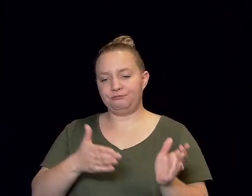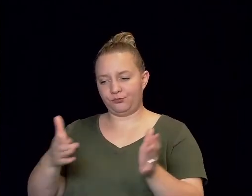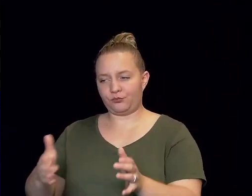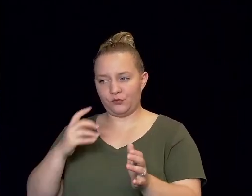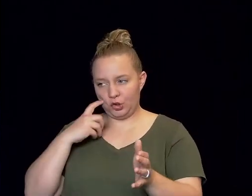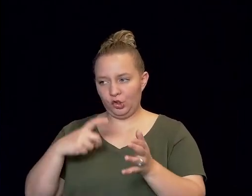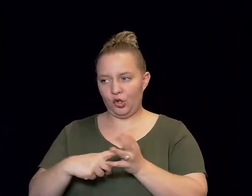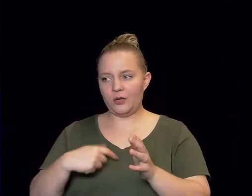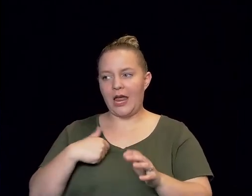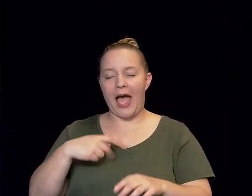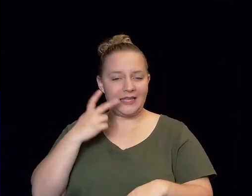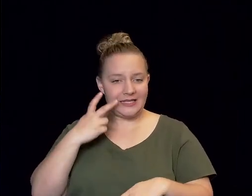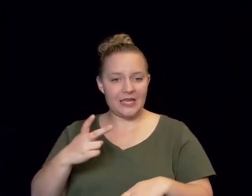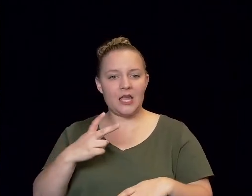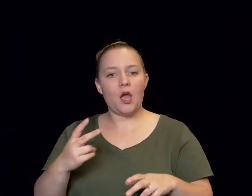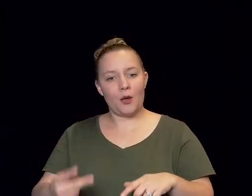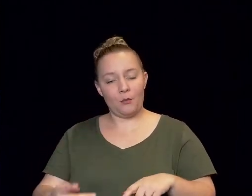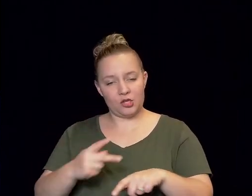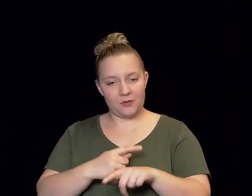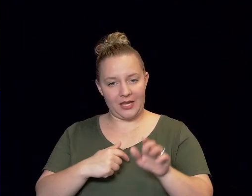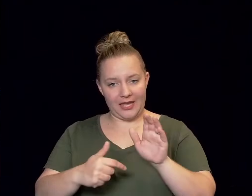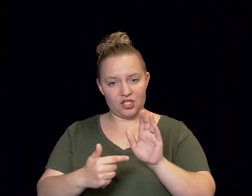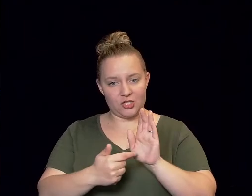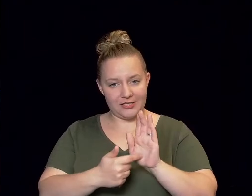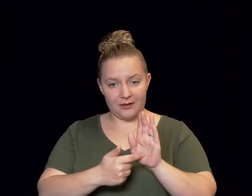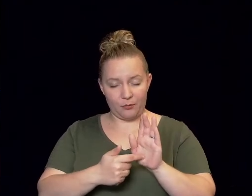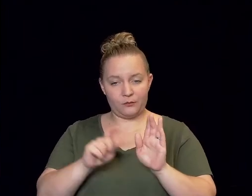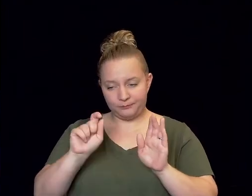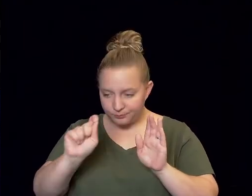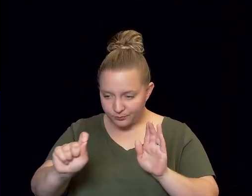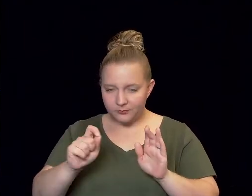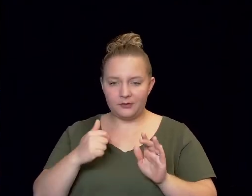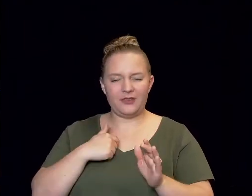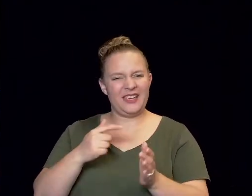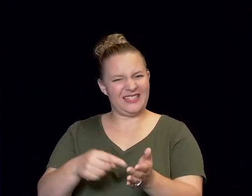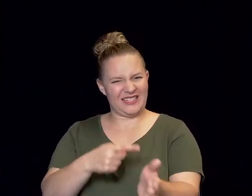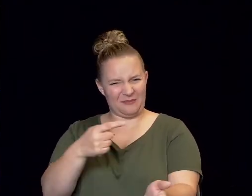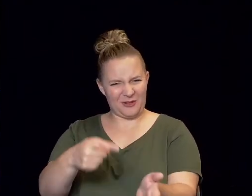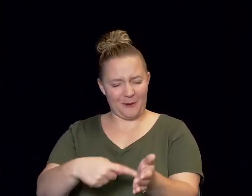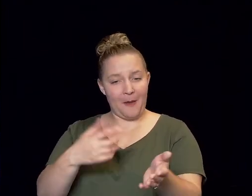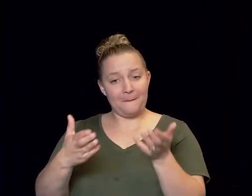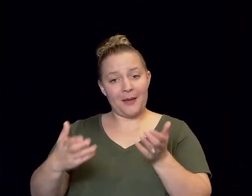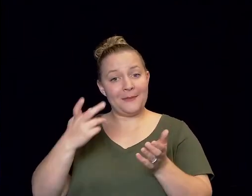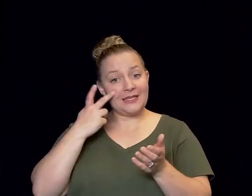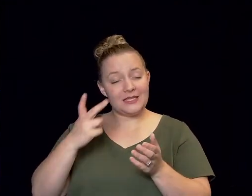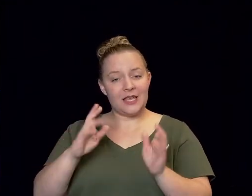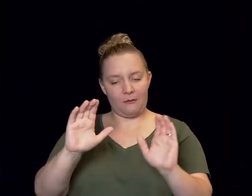I do see a multiplication symbol right here. Sometimes, you may see it as a parenthesis.